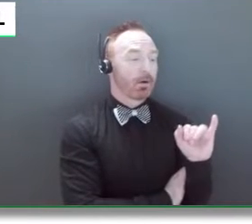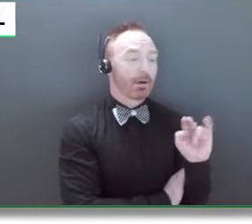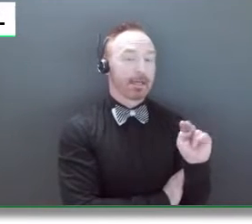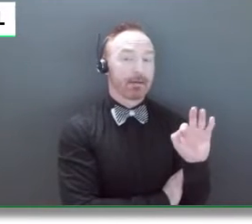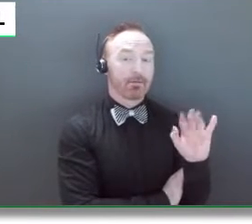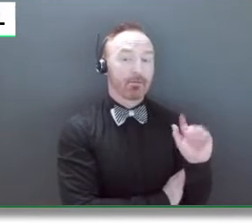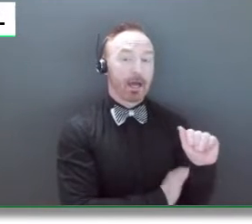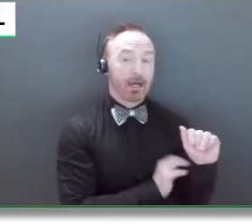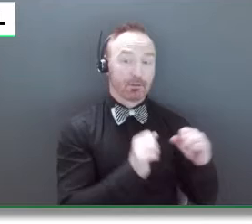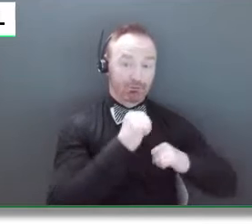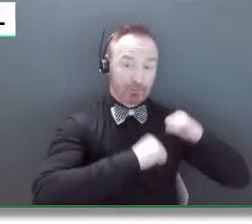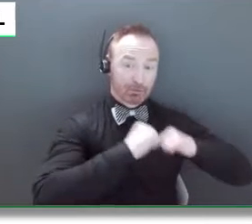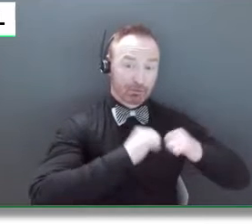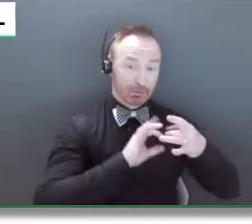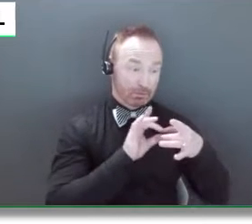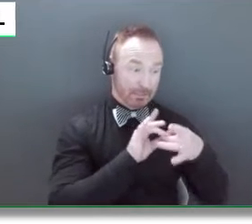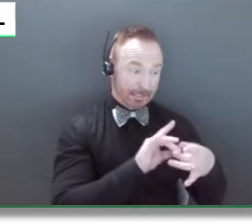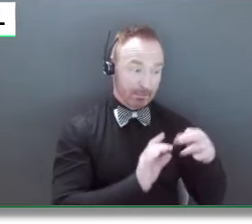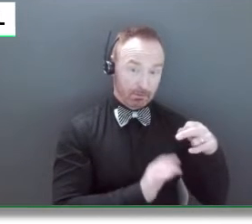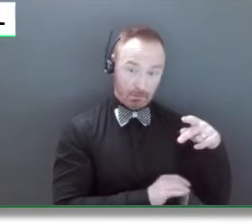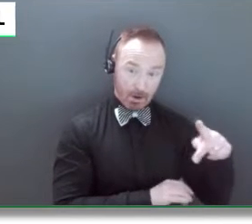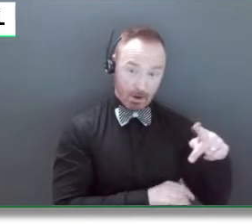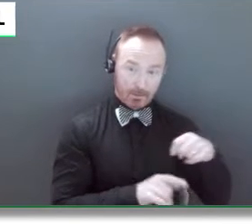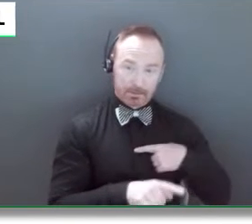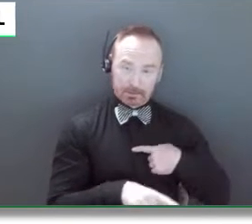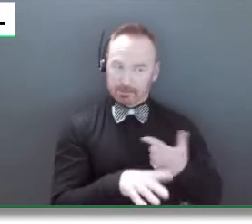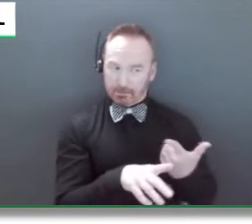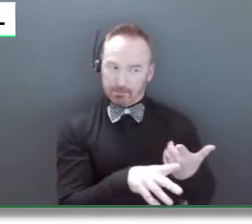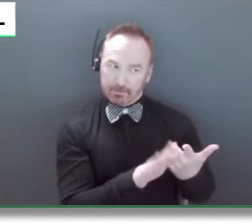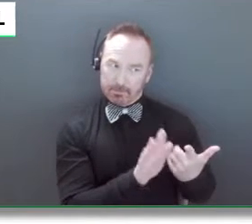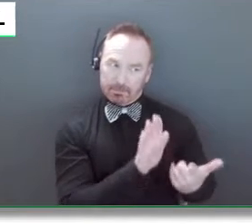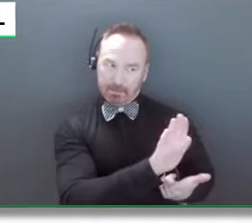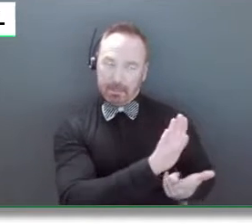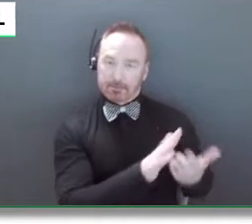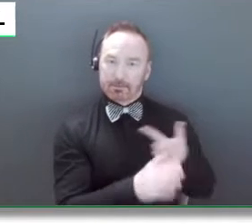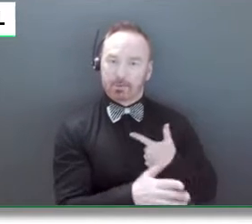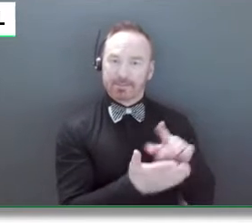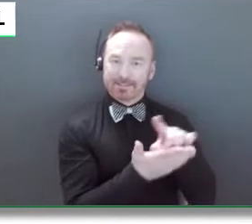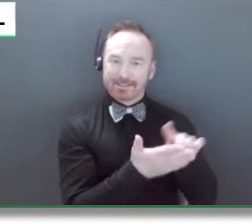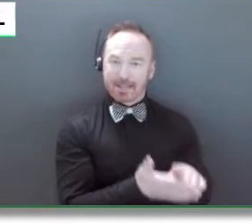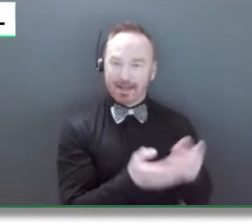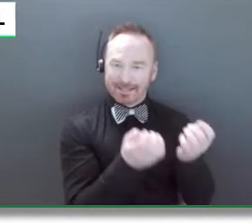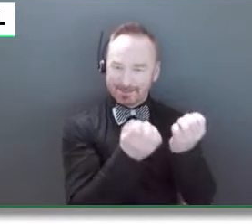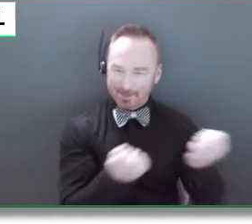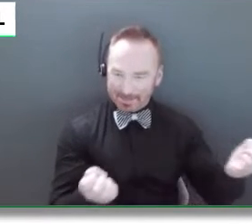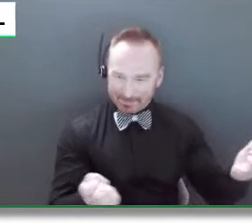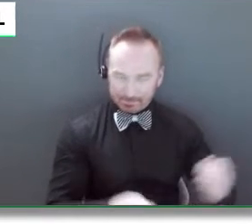design of that equipment. So with that being there and also the